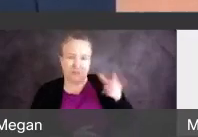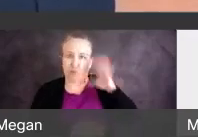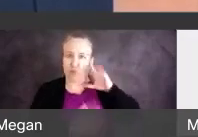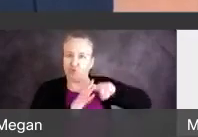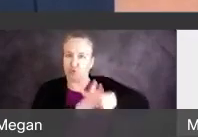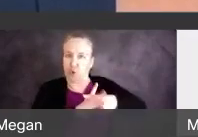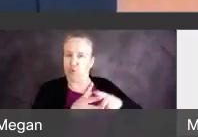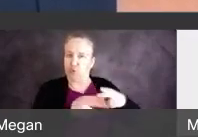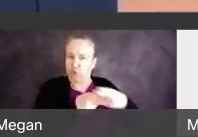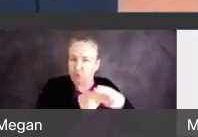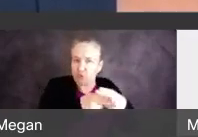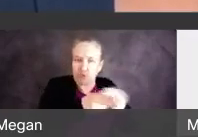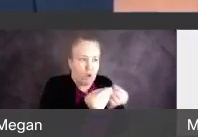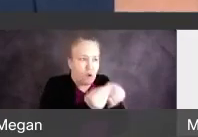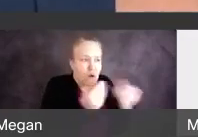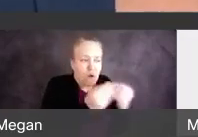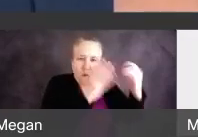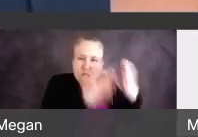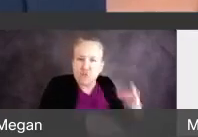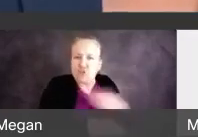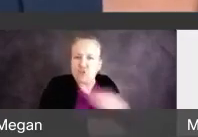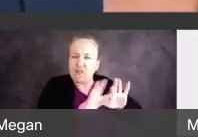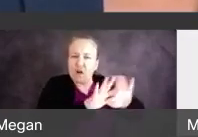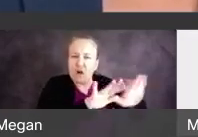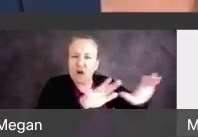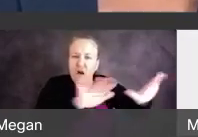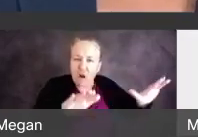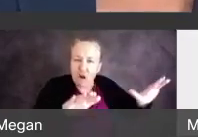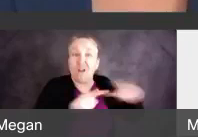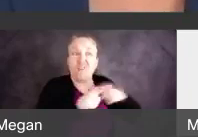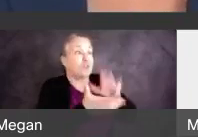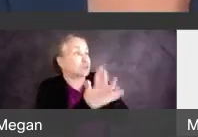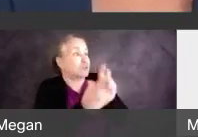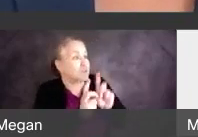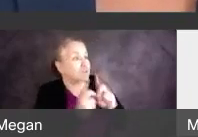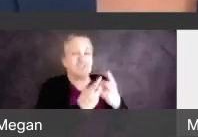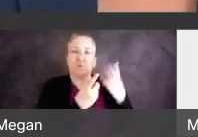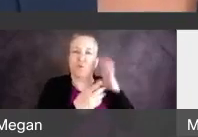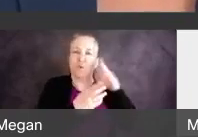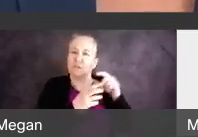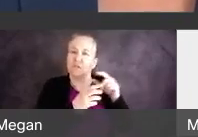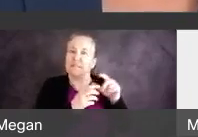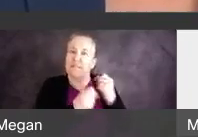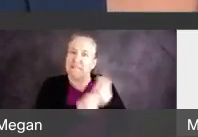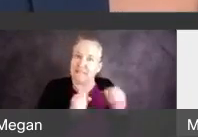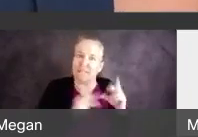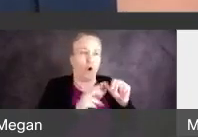and will start our school districts on the path of safely or continuing to safely return to in-person